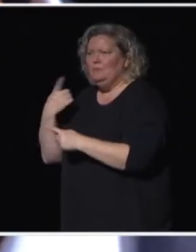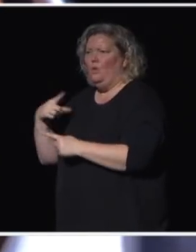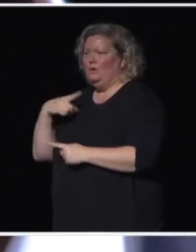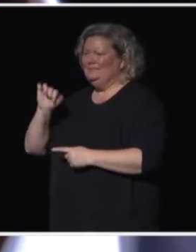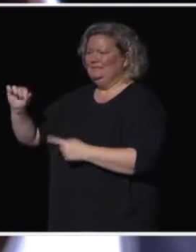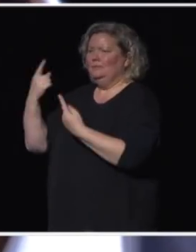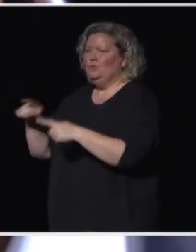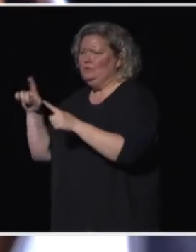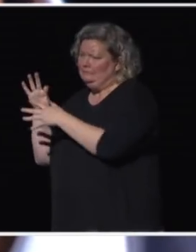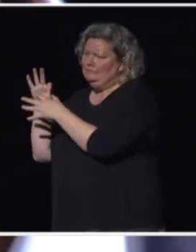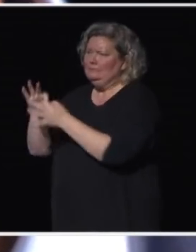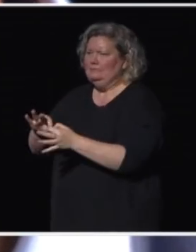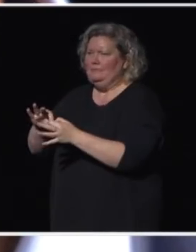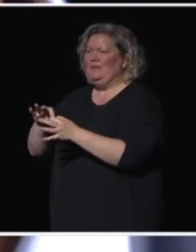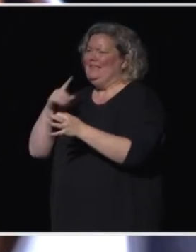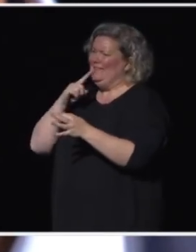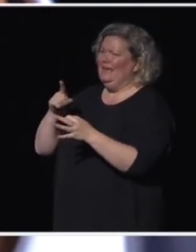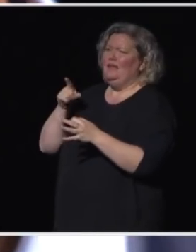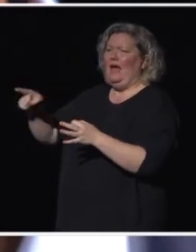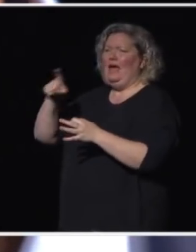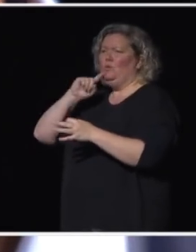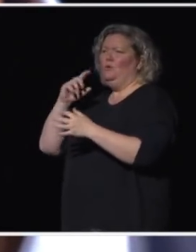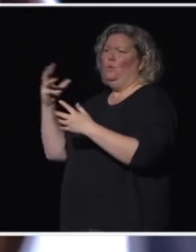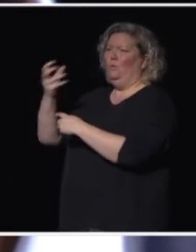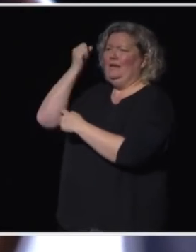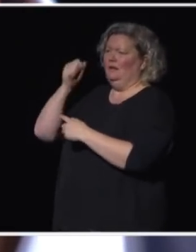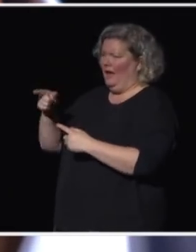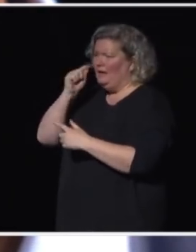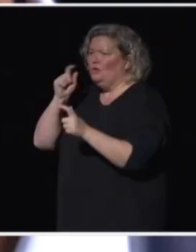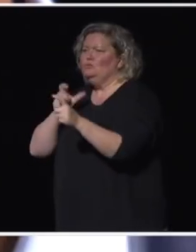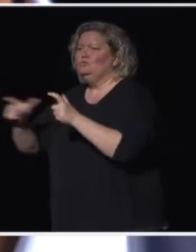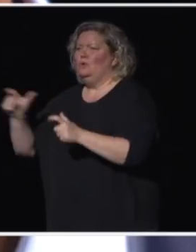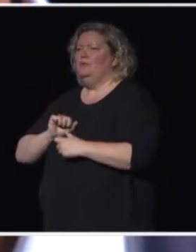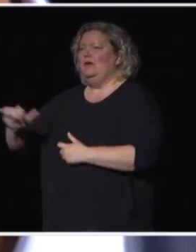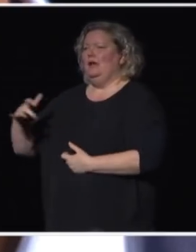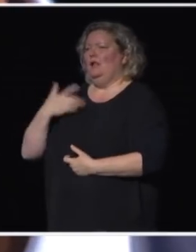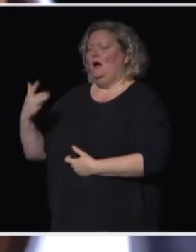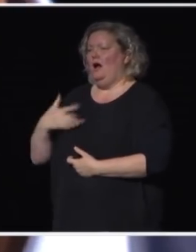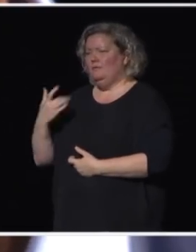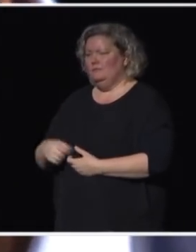against all evidence and odds, that they were masters of their own lives, their own streets, and their own bodies.